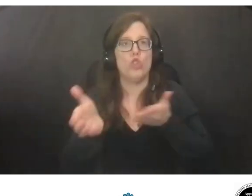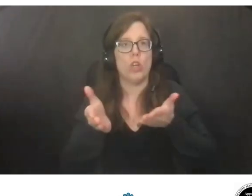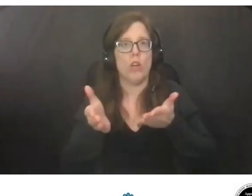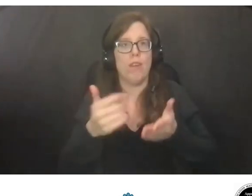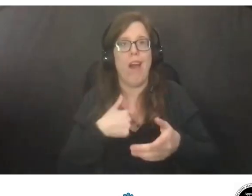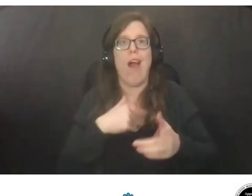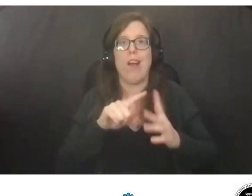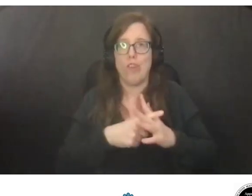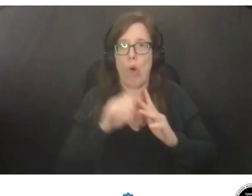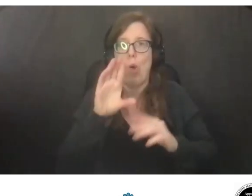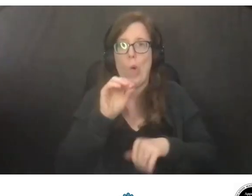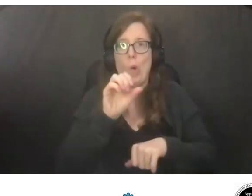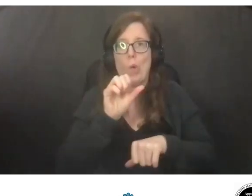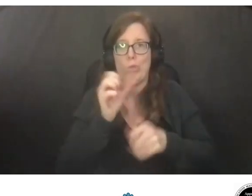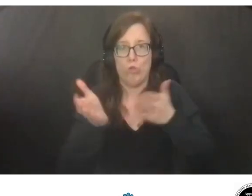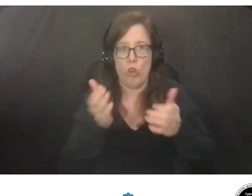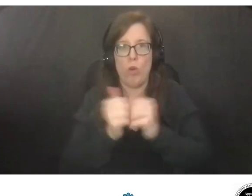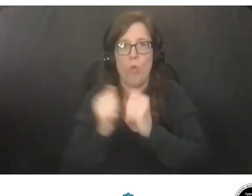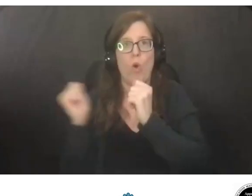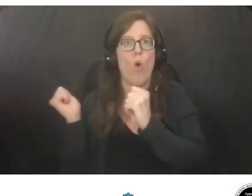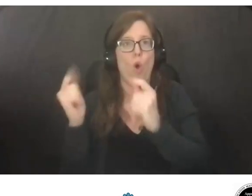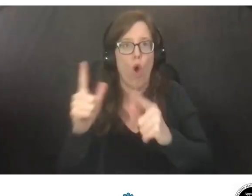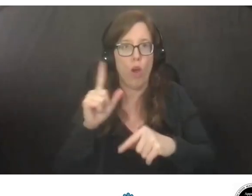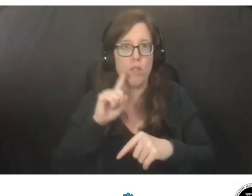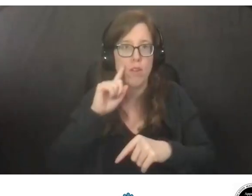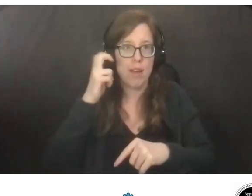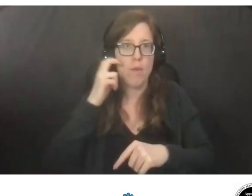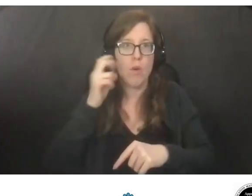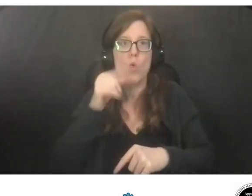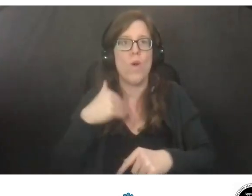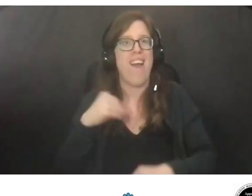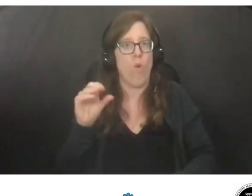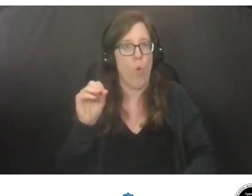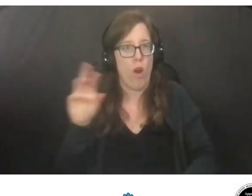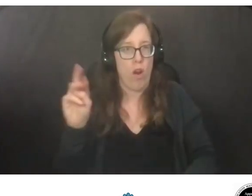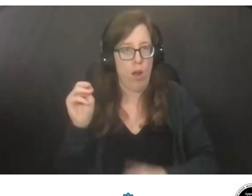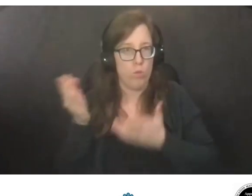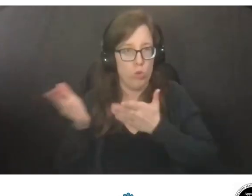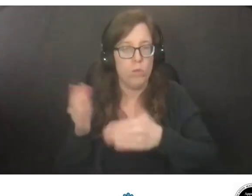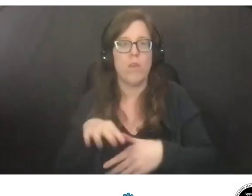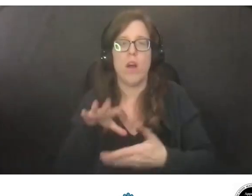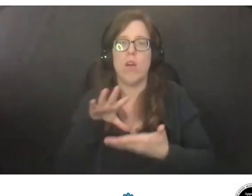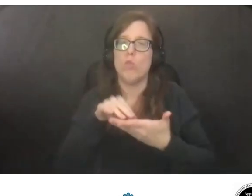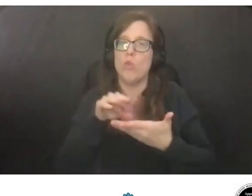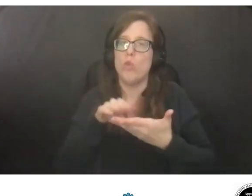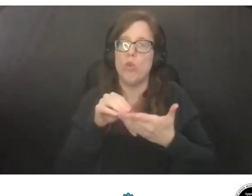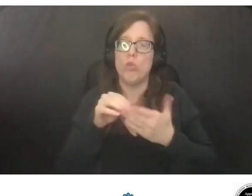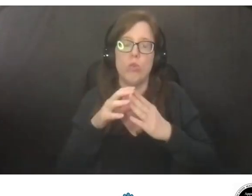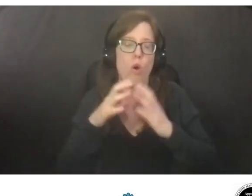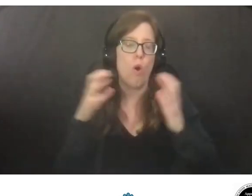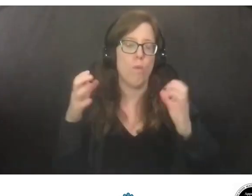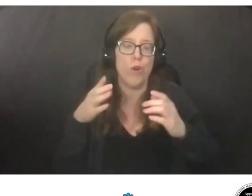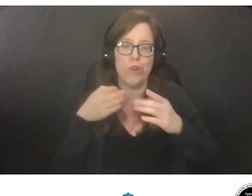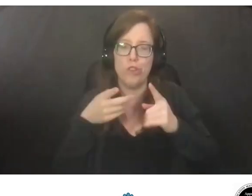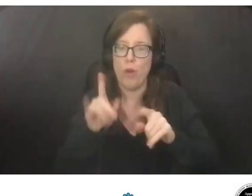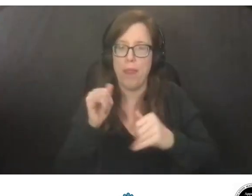all of our deafblind students who had Orientation & Mobility services, and learned so much through that process,